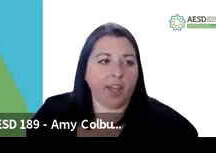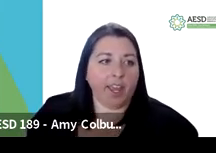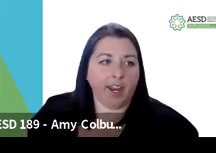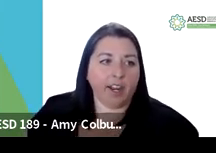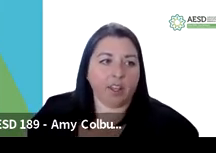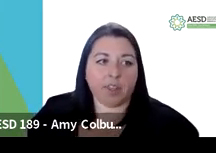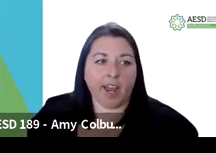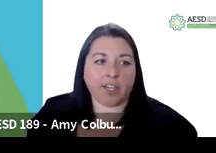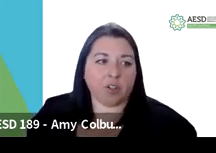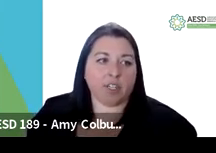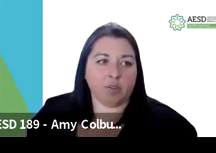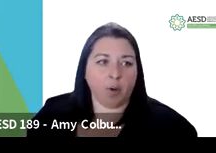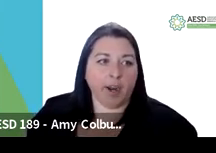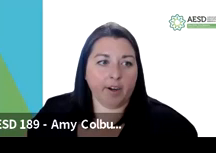ESD 189 - Amy Colburn: Again, anything with an asterix is required.